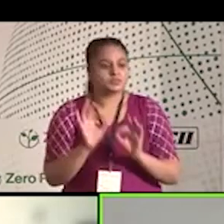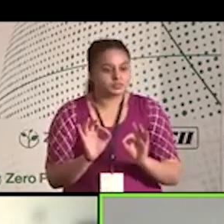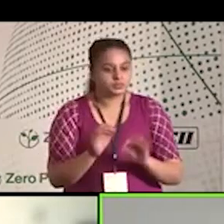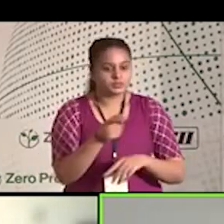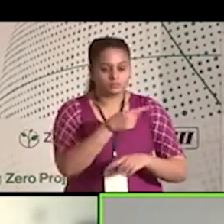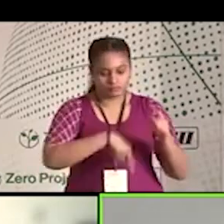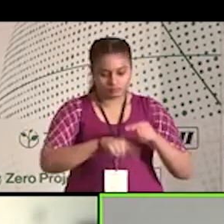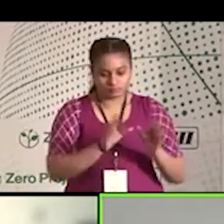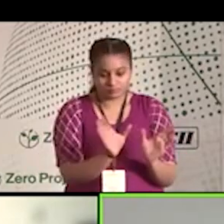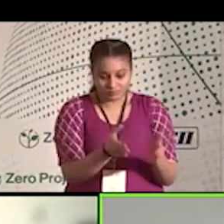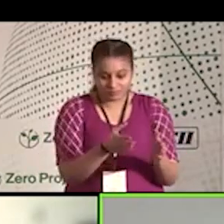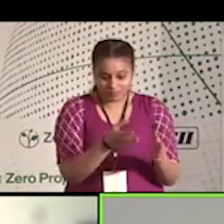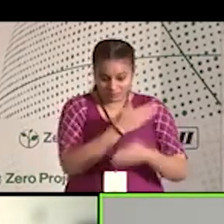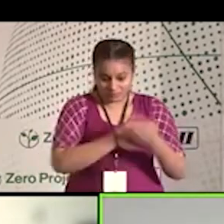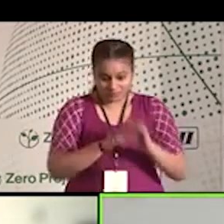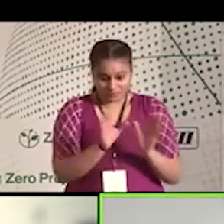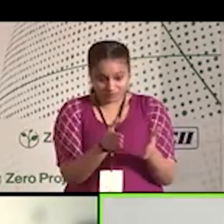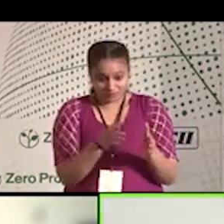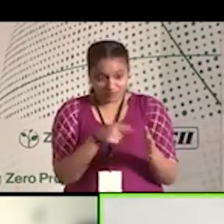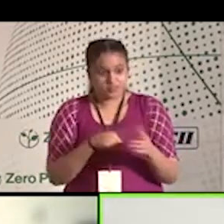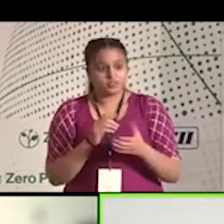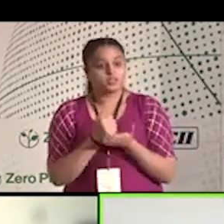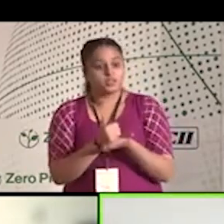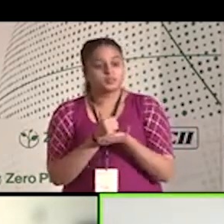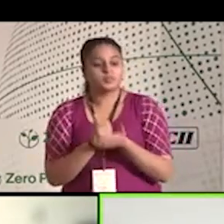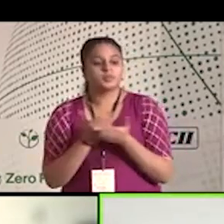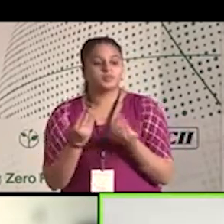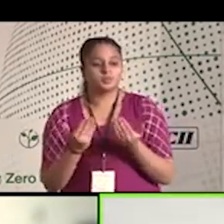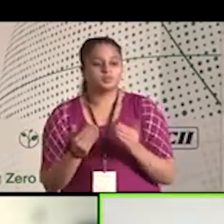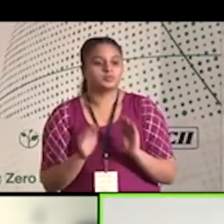and maybe call a comment that somebody's made in the past to say that